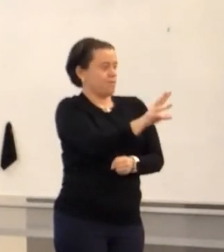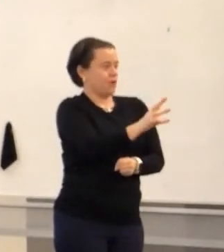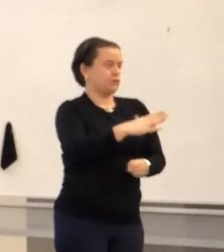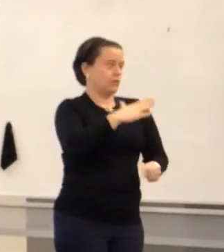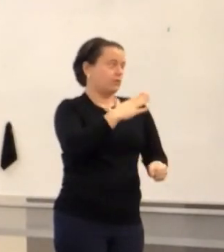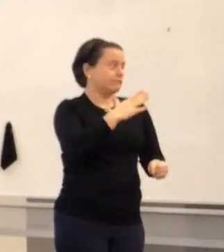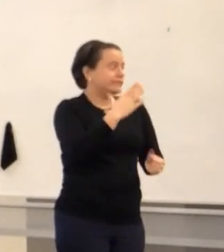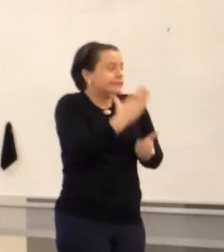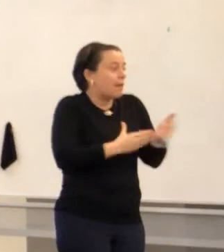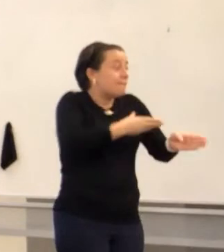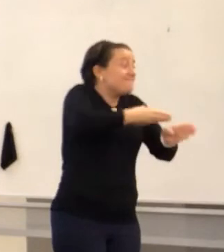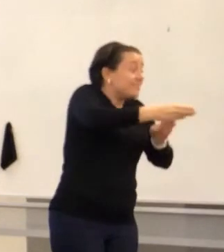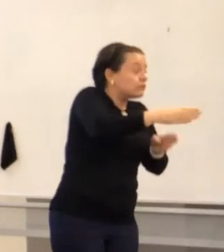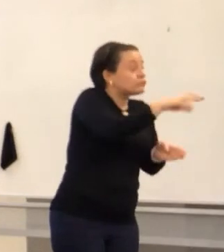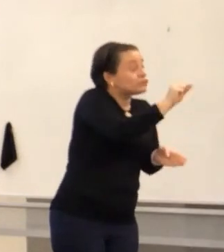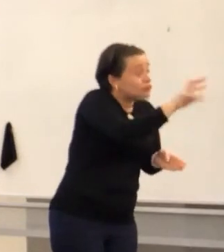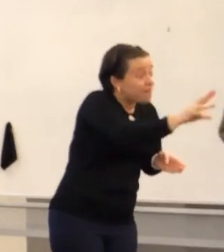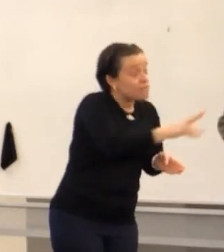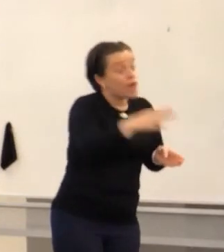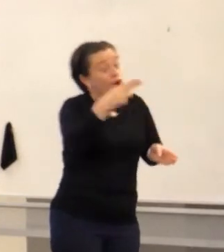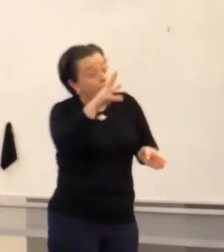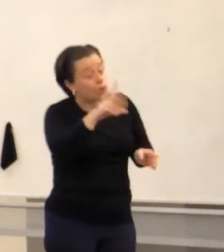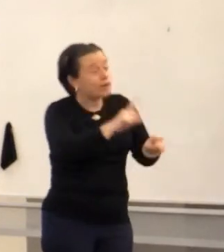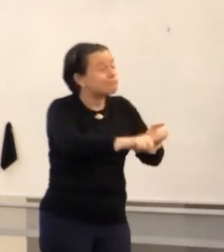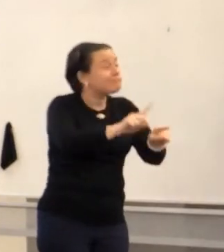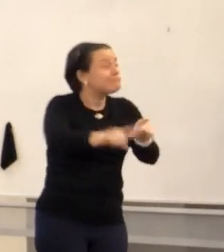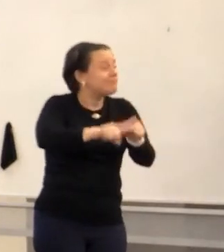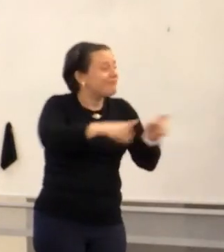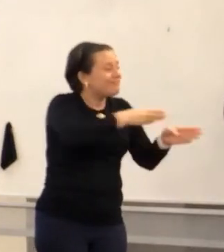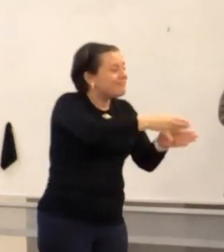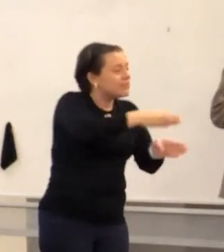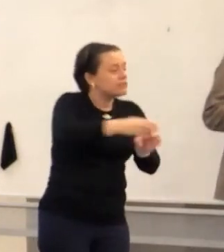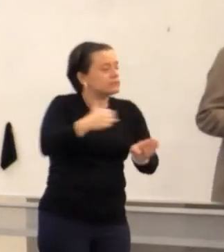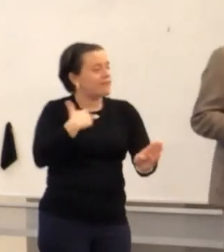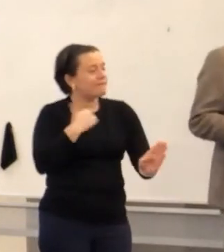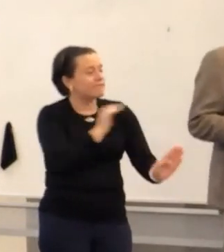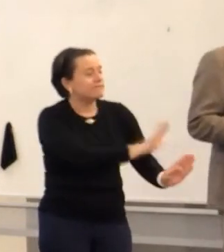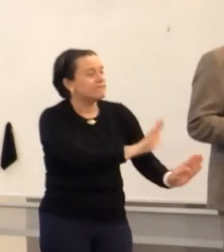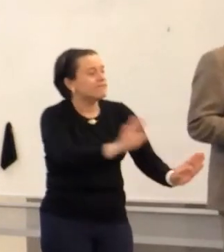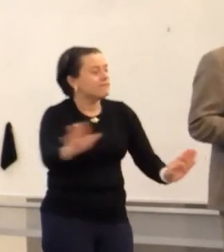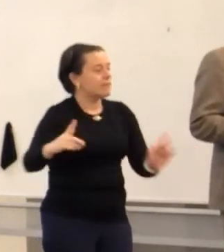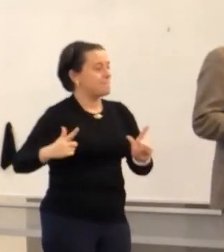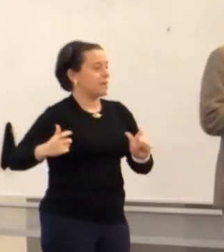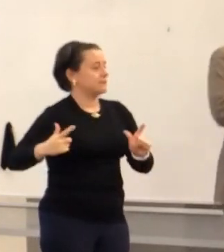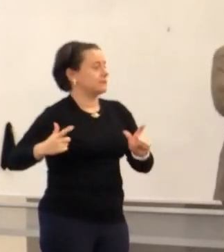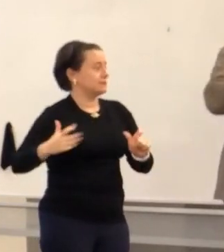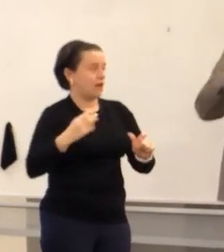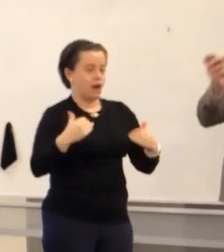than others and we know there's multiple teams of people all working as fast as they can and they all know